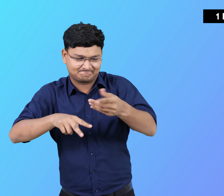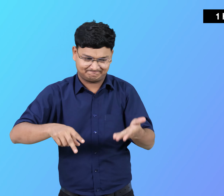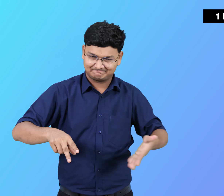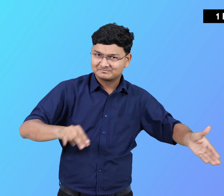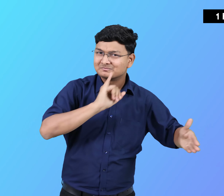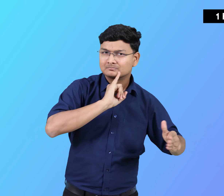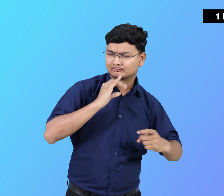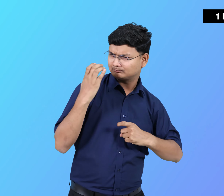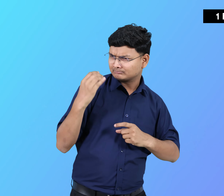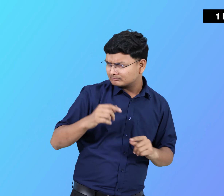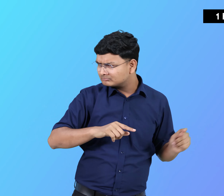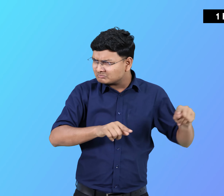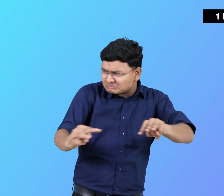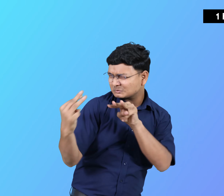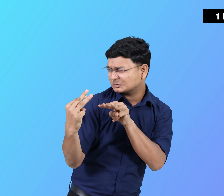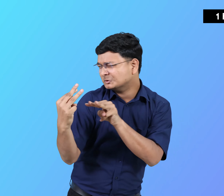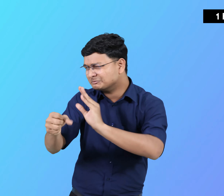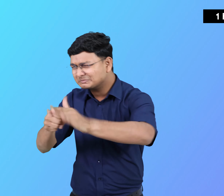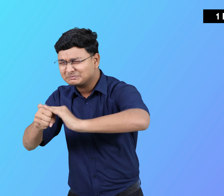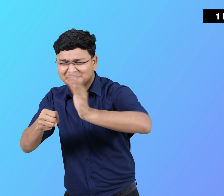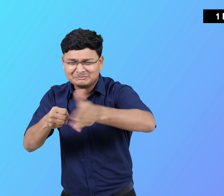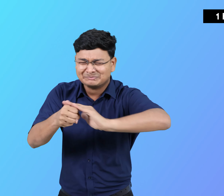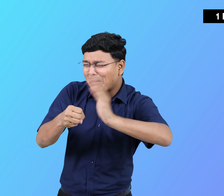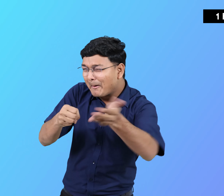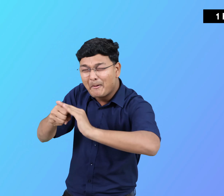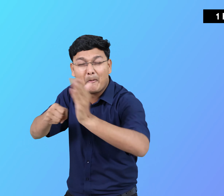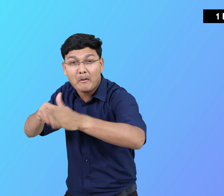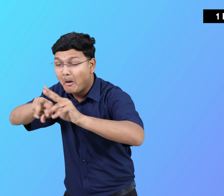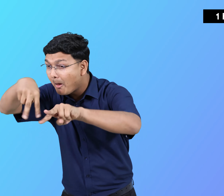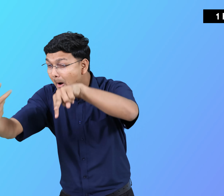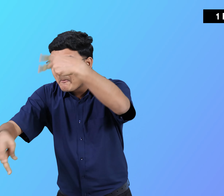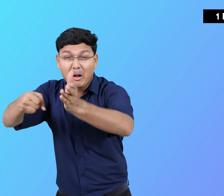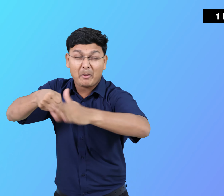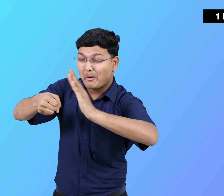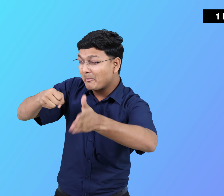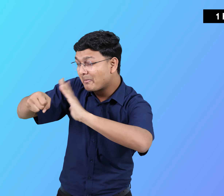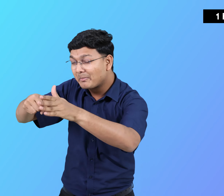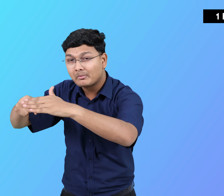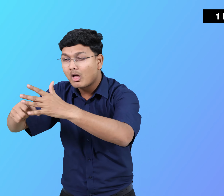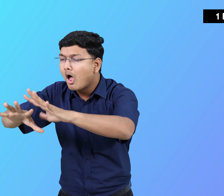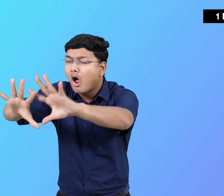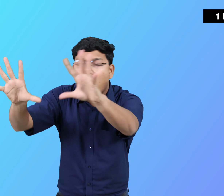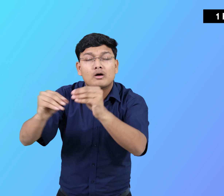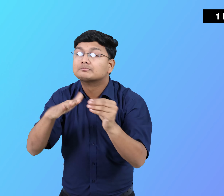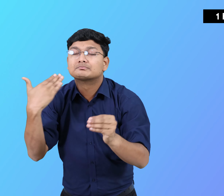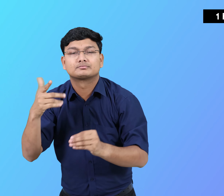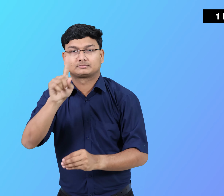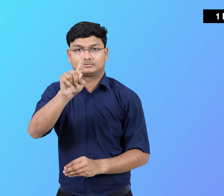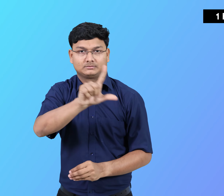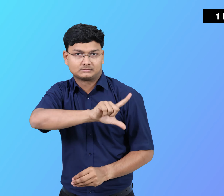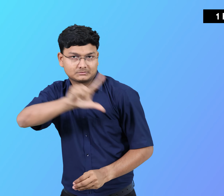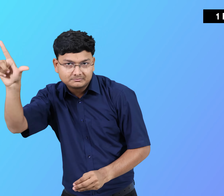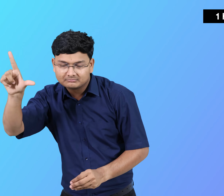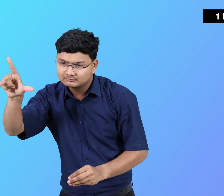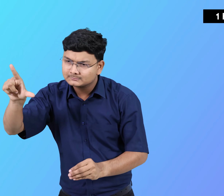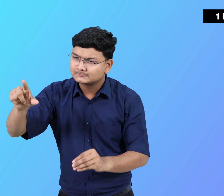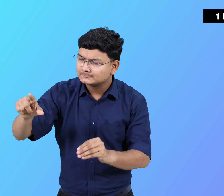The Israelites killed 100,000 Aramean soldiers in one day.